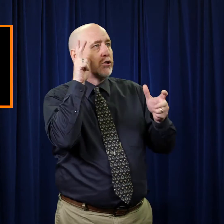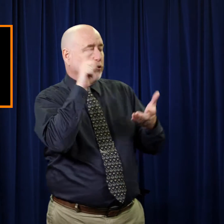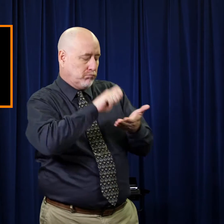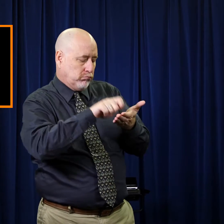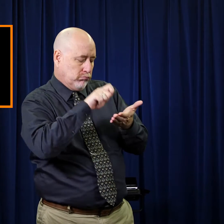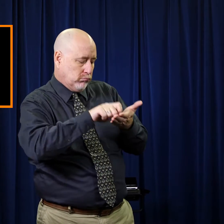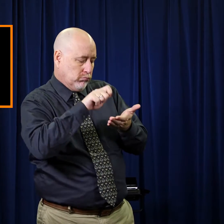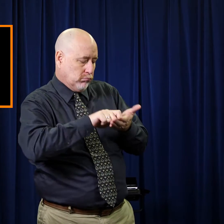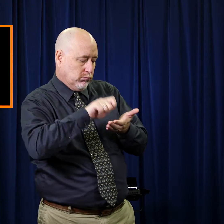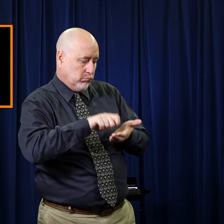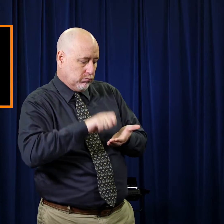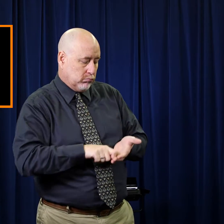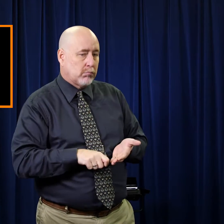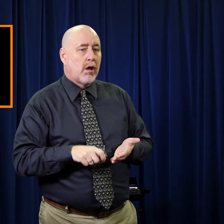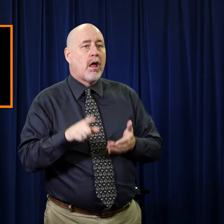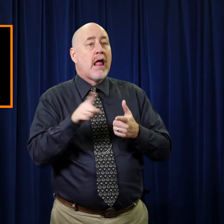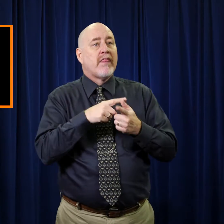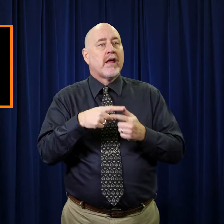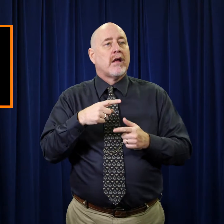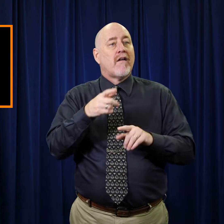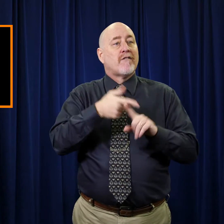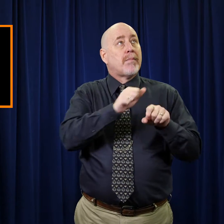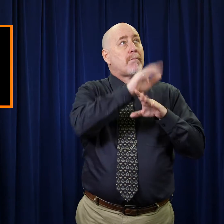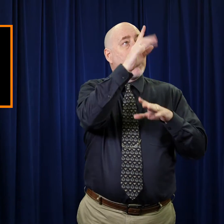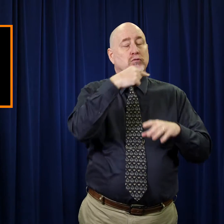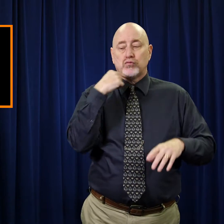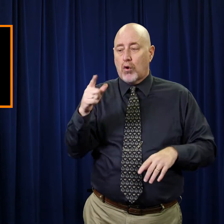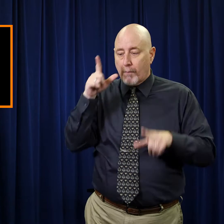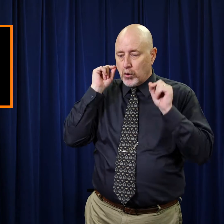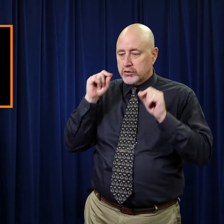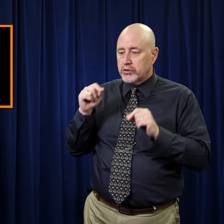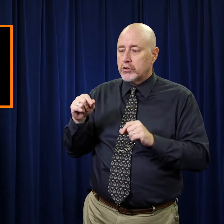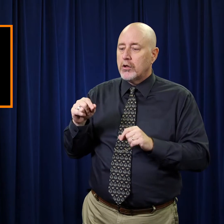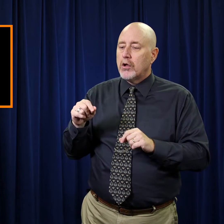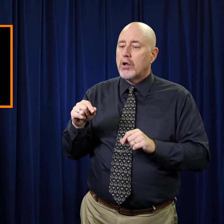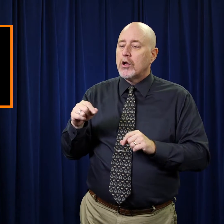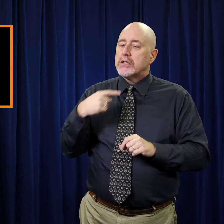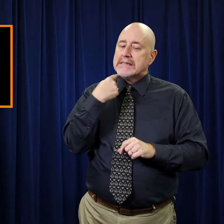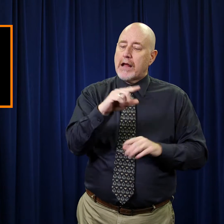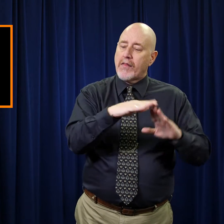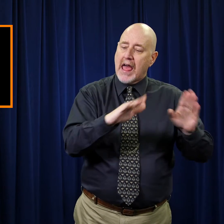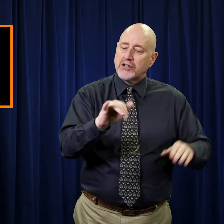Moses writes them down. The Lord called to him out of the mountain saying, "You'll say to the